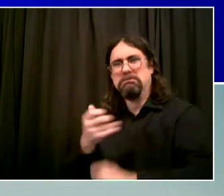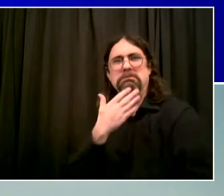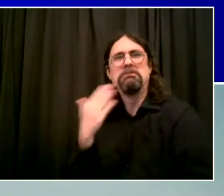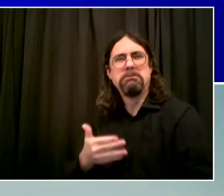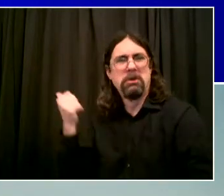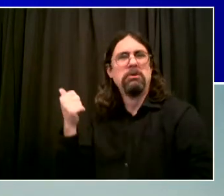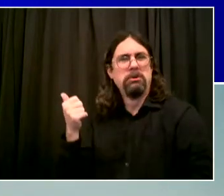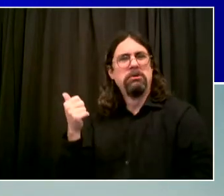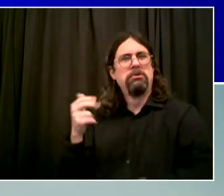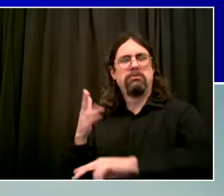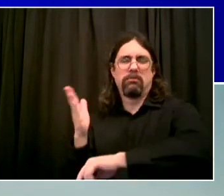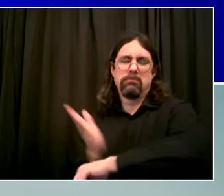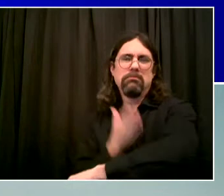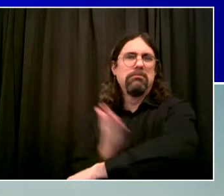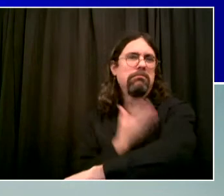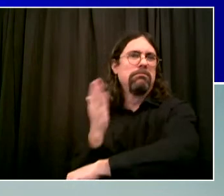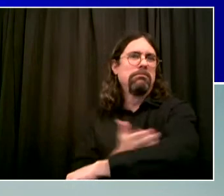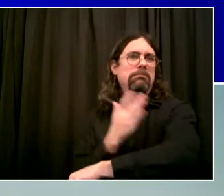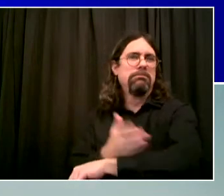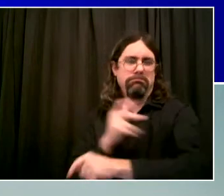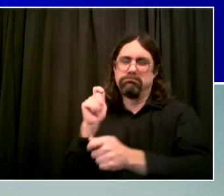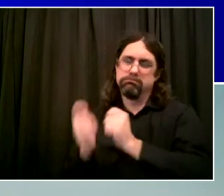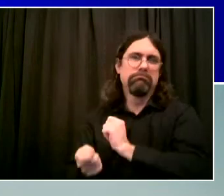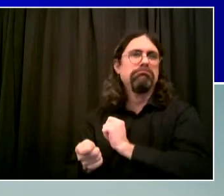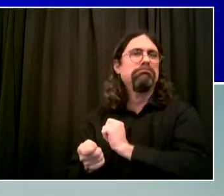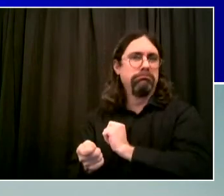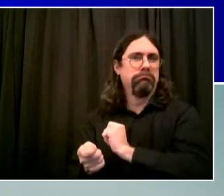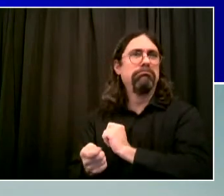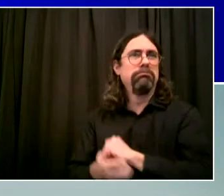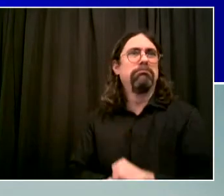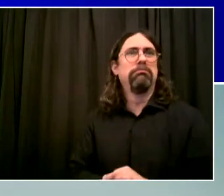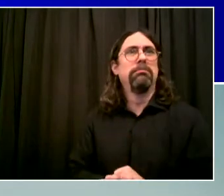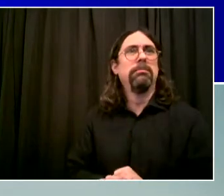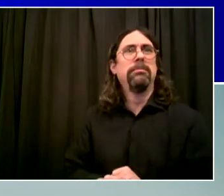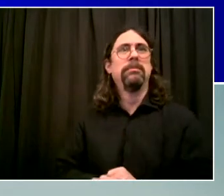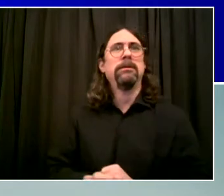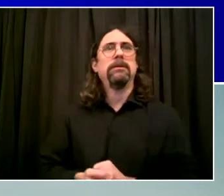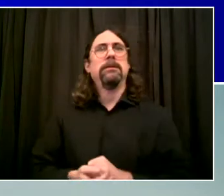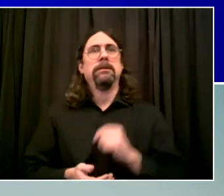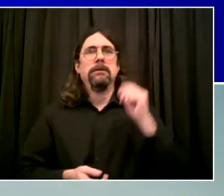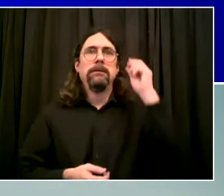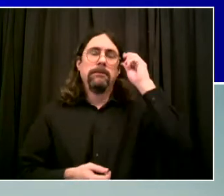FO T TE HPEOPLE OF THE CIITY. IT INCLUDES THE INVOLOLVEMEMENT OFO